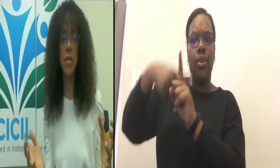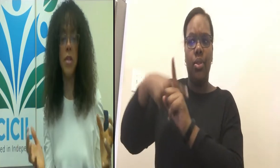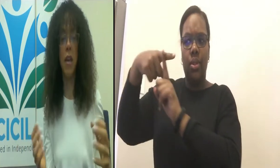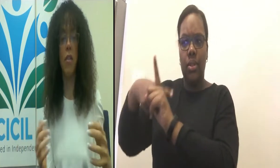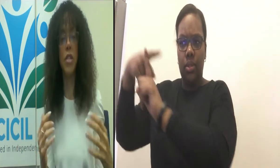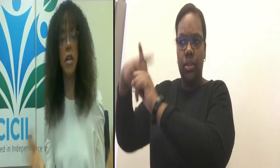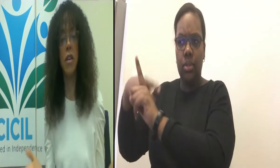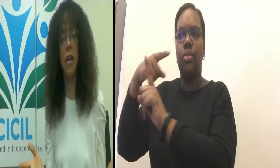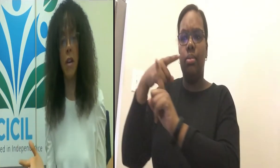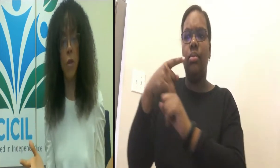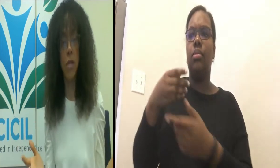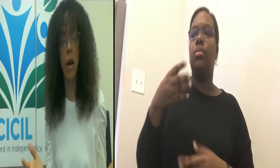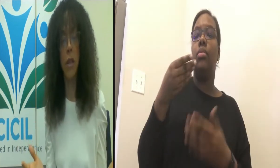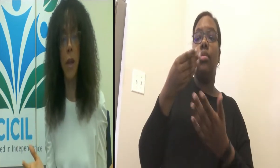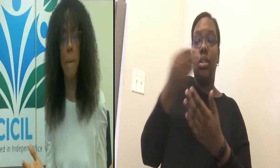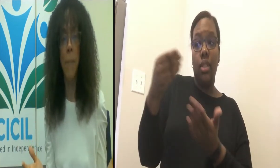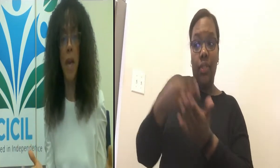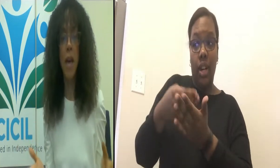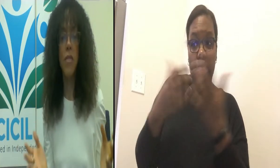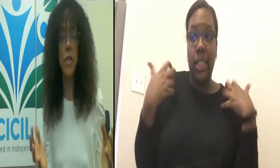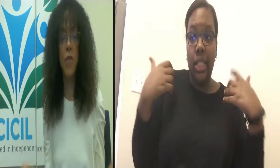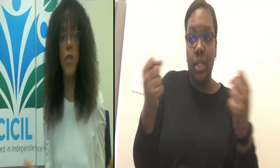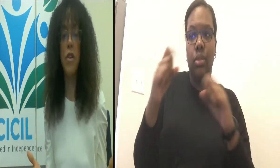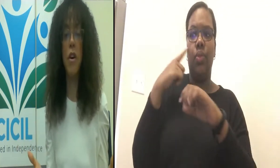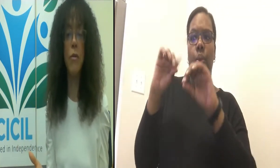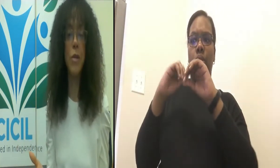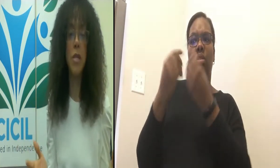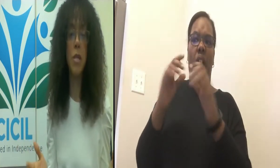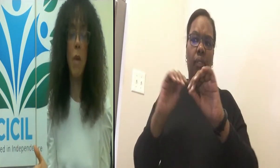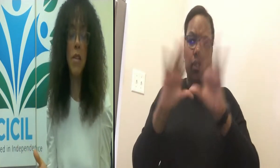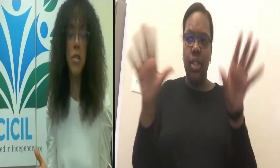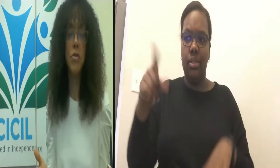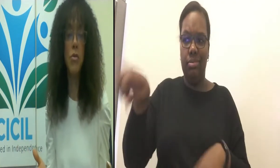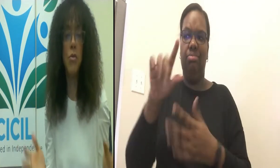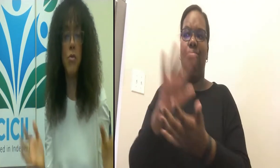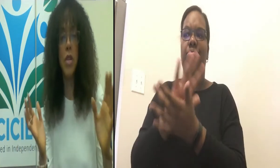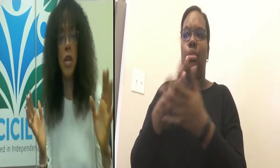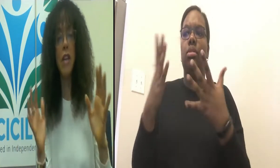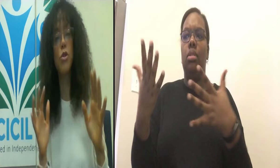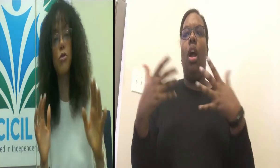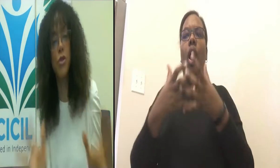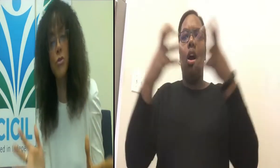vocabulary associated with looking at these documents and articulating what's